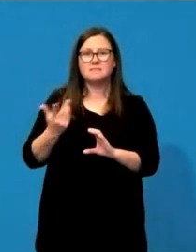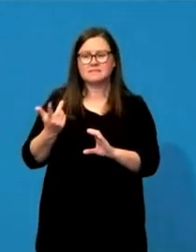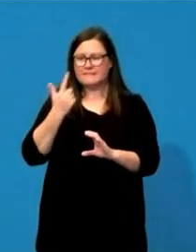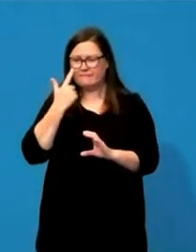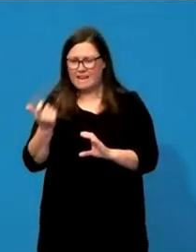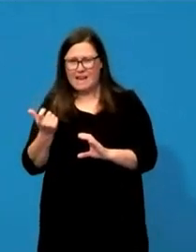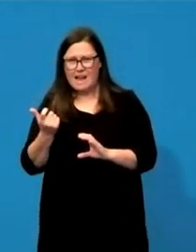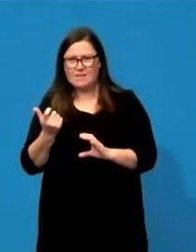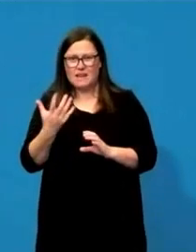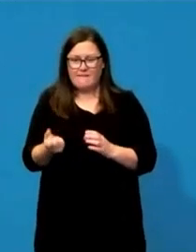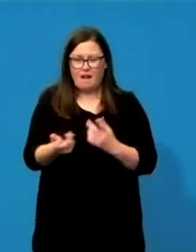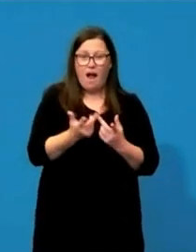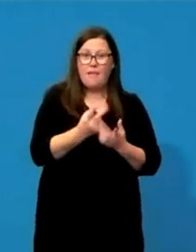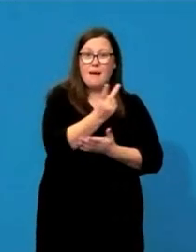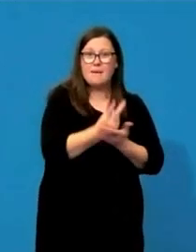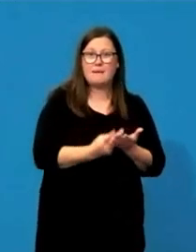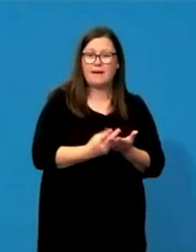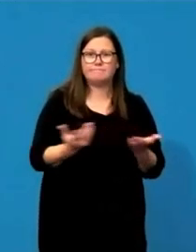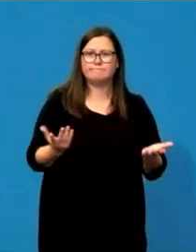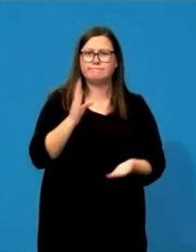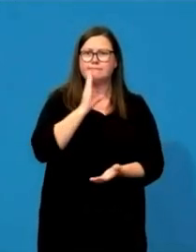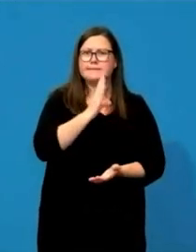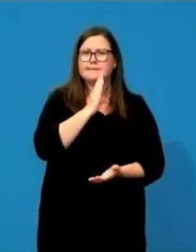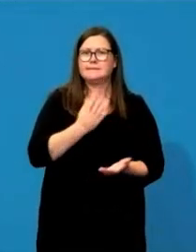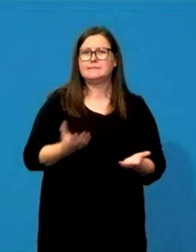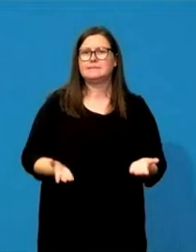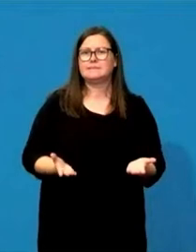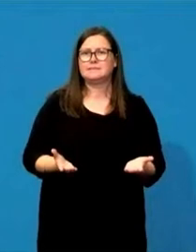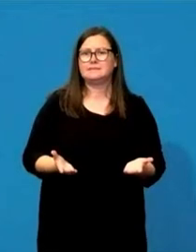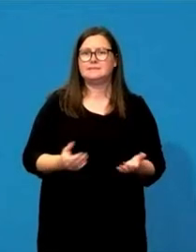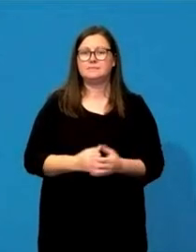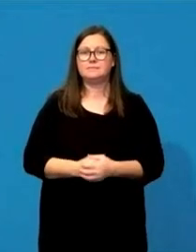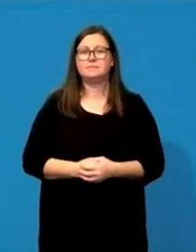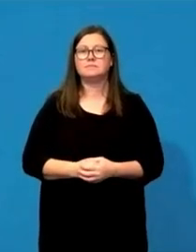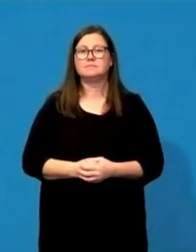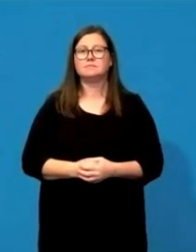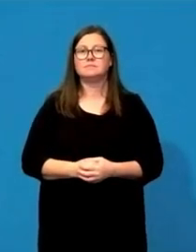So, does that mean now that there's a delay? Yeah.